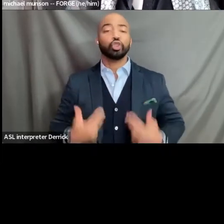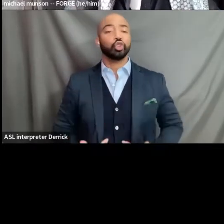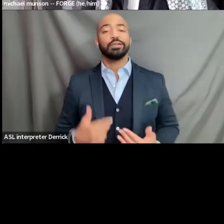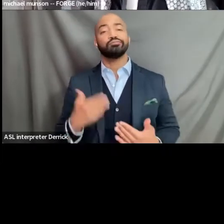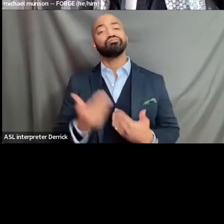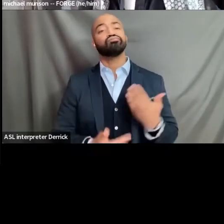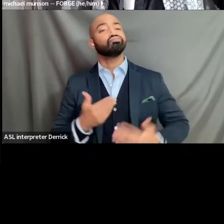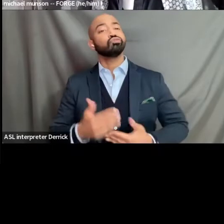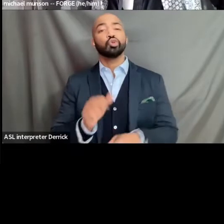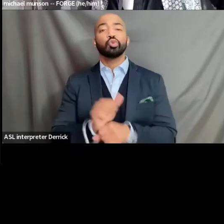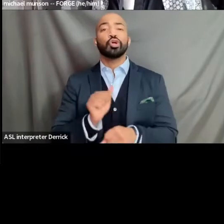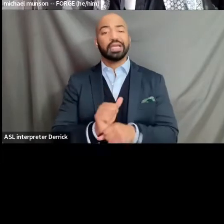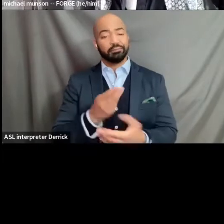to try to have enough money to live.